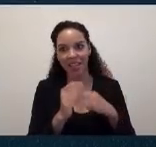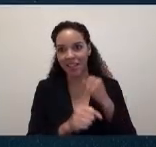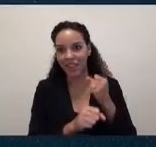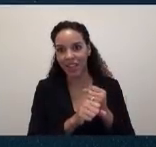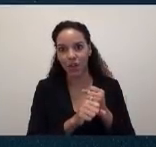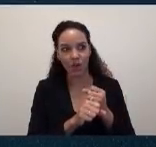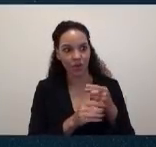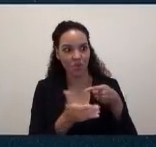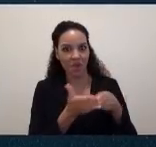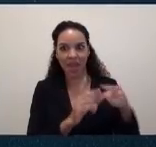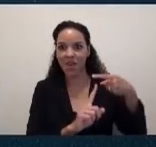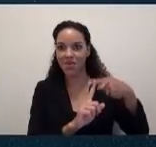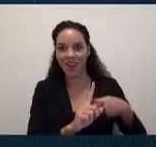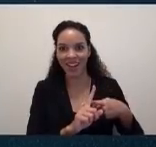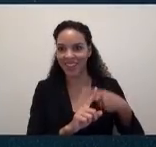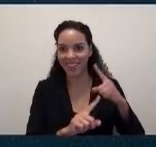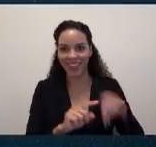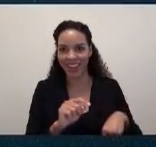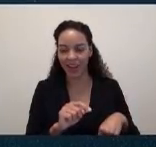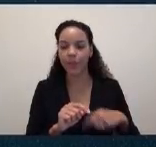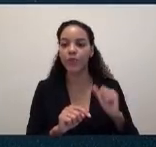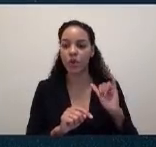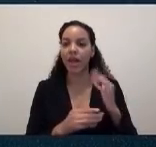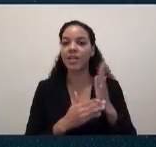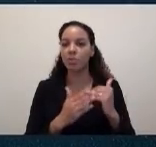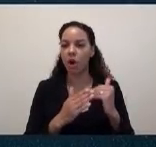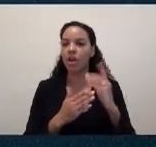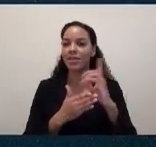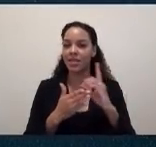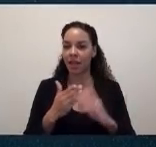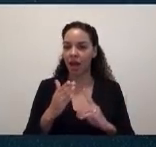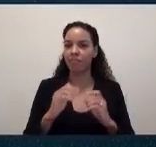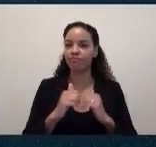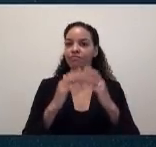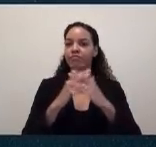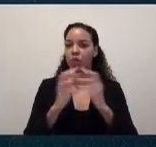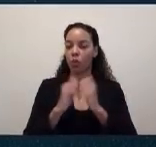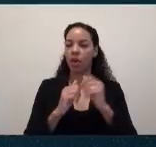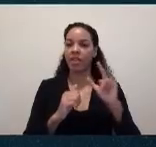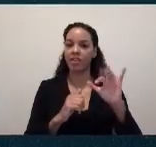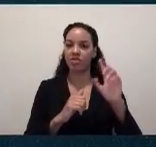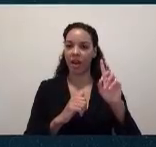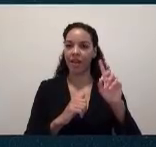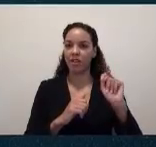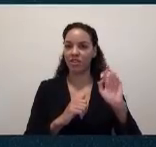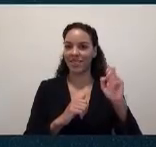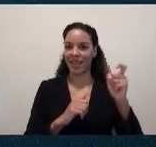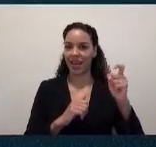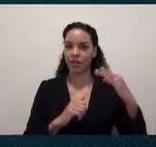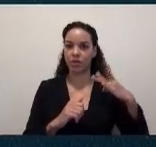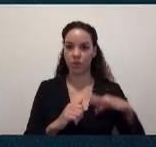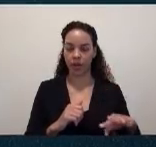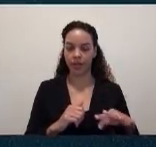And so that's part of the design of what we've done with the child tax credit. And the bottom line is at the current state of affairs,